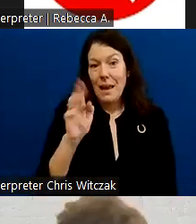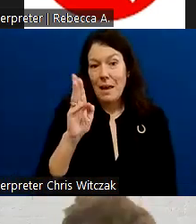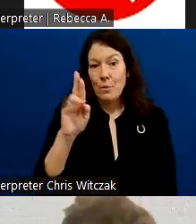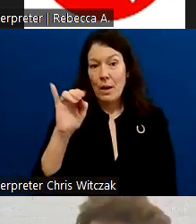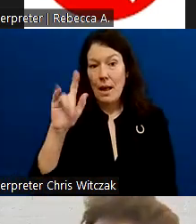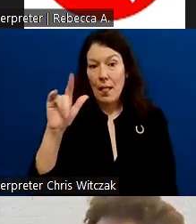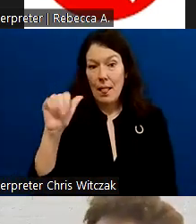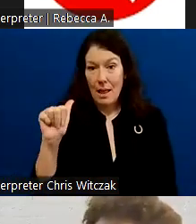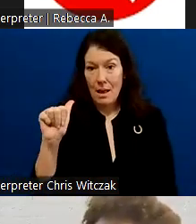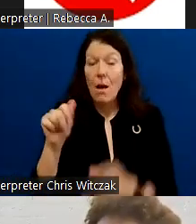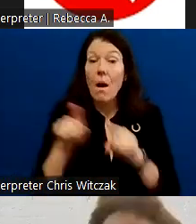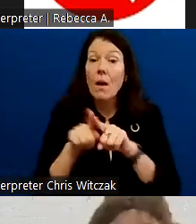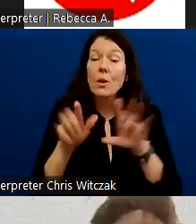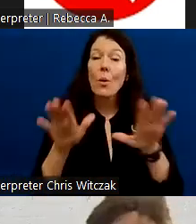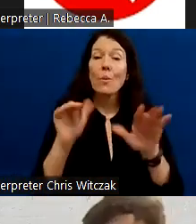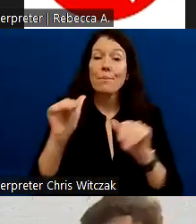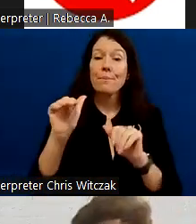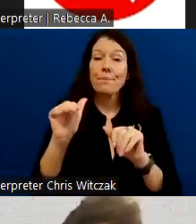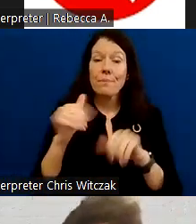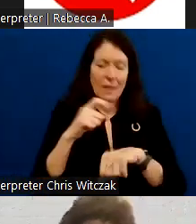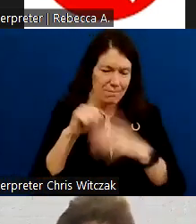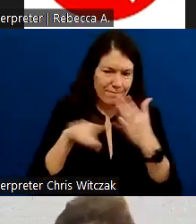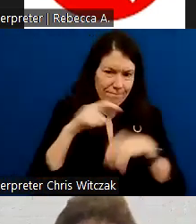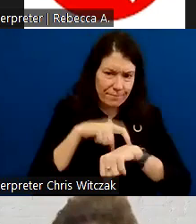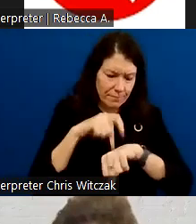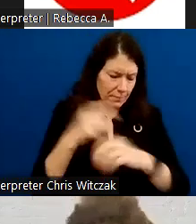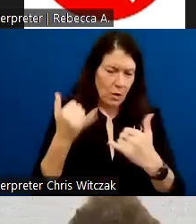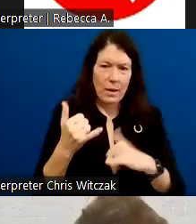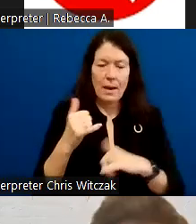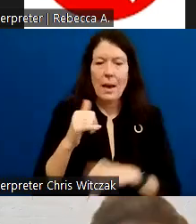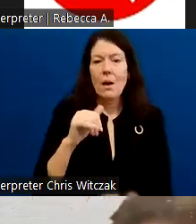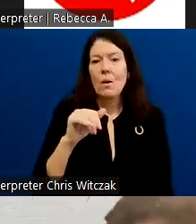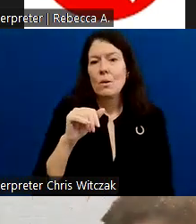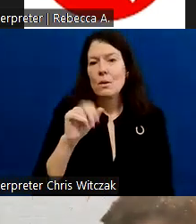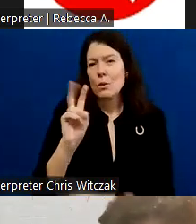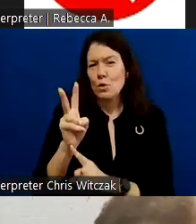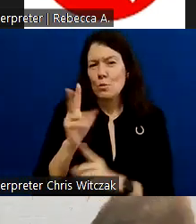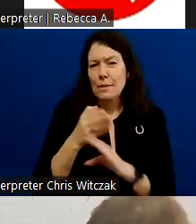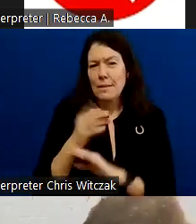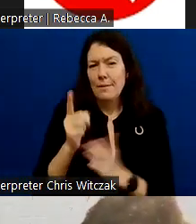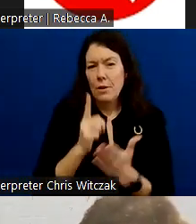I do want to just do a time check we're at 3:02. (Gabriella) Perfect yeah, um Eastern